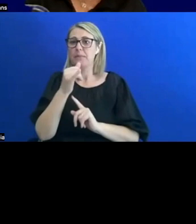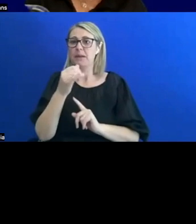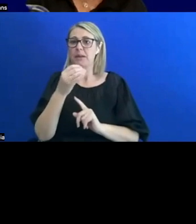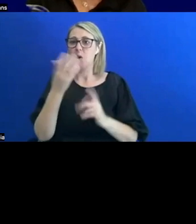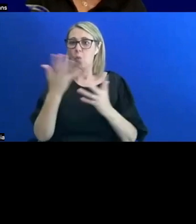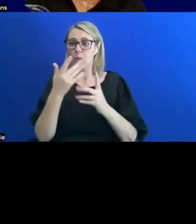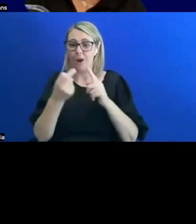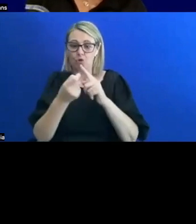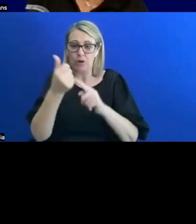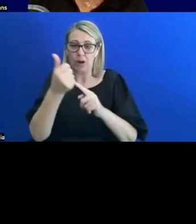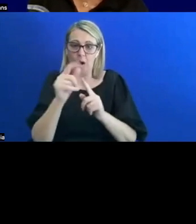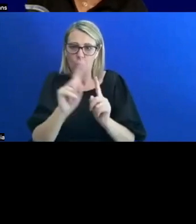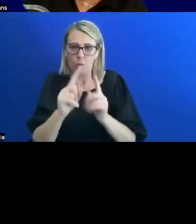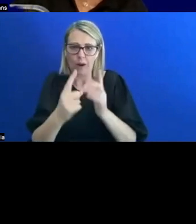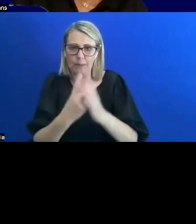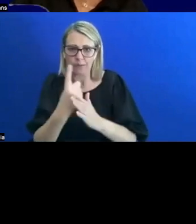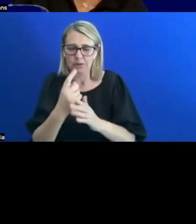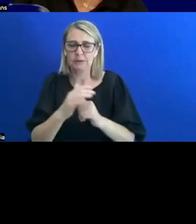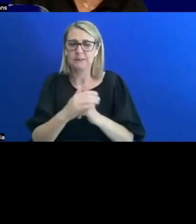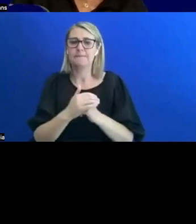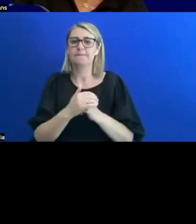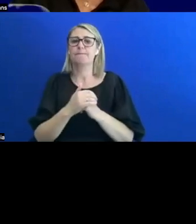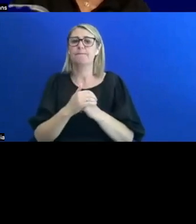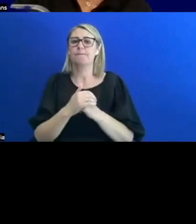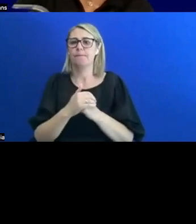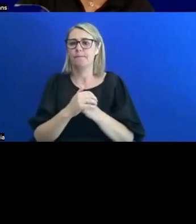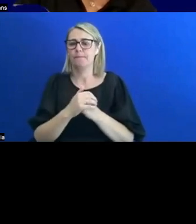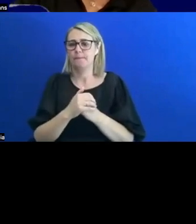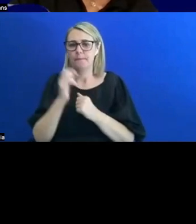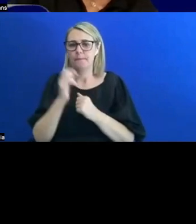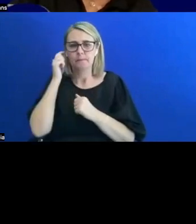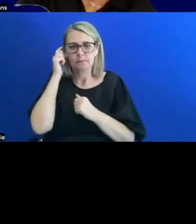are and where some sensory helpers are.